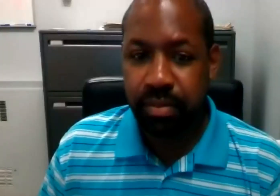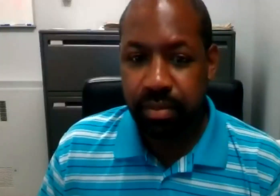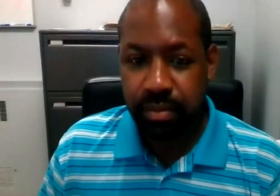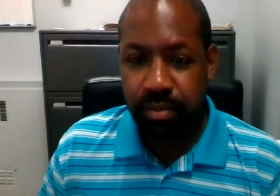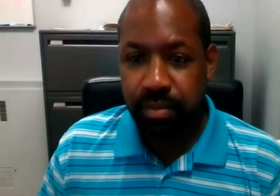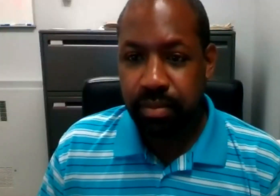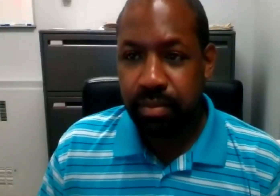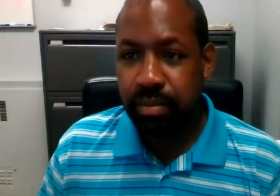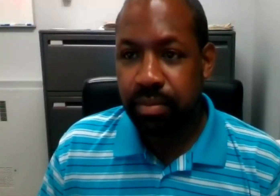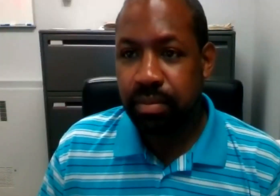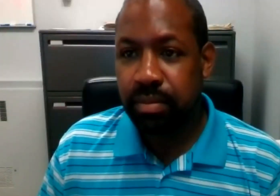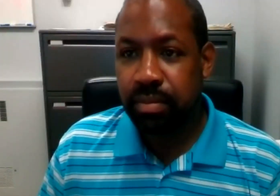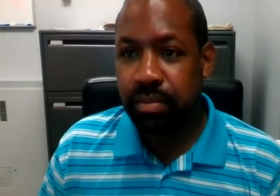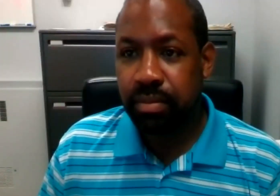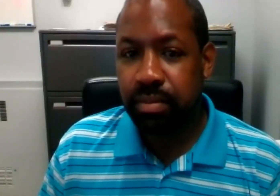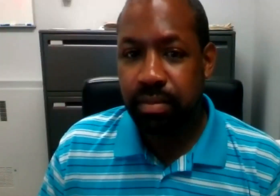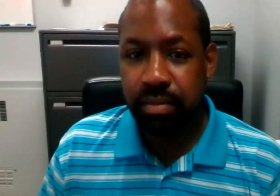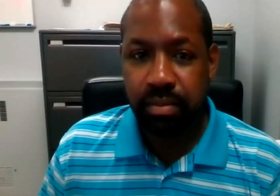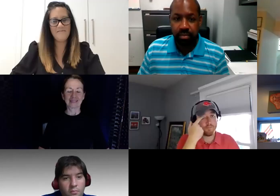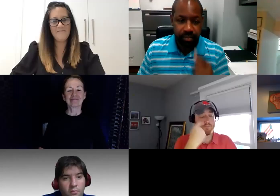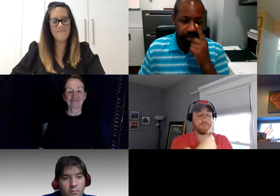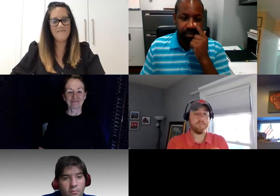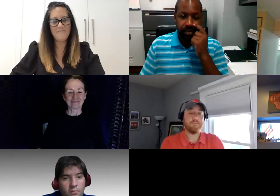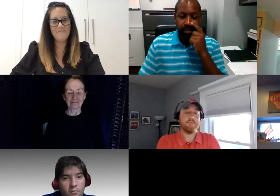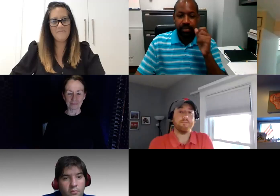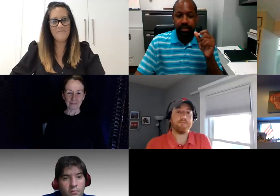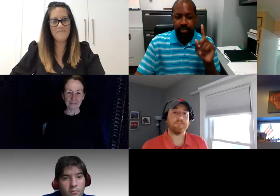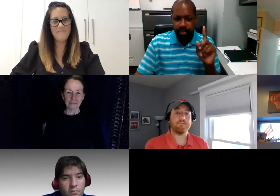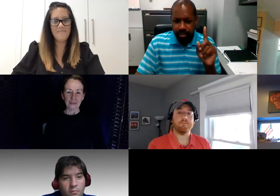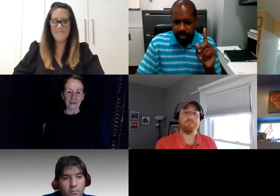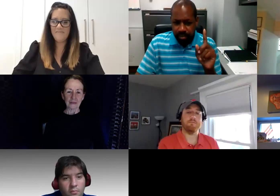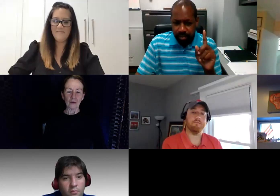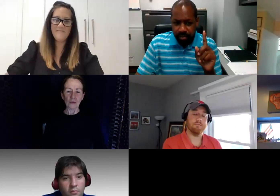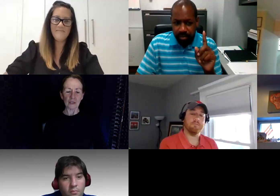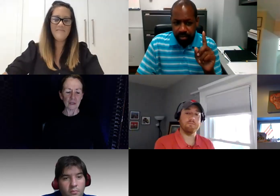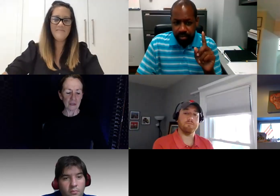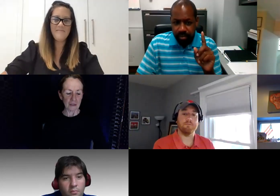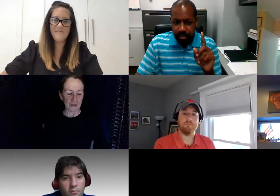EARNEST, IS THAT SOMETHING YOU WOULD LIKE TO DISCUSS? CAN YOU PIN EARNEST?